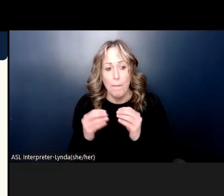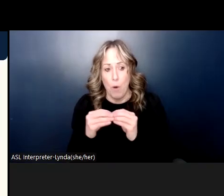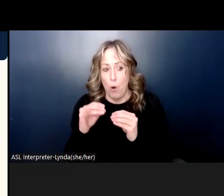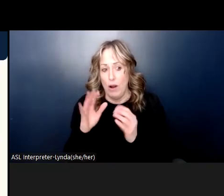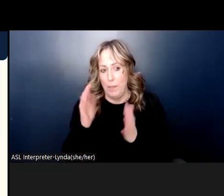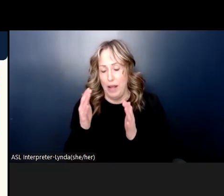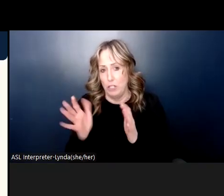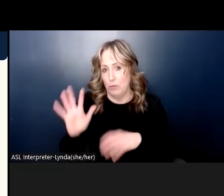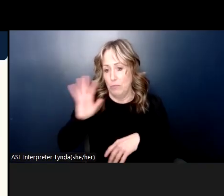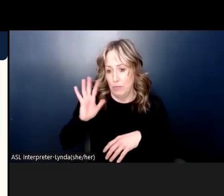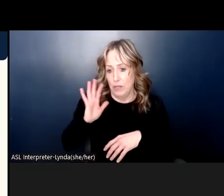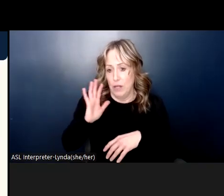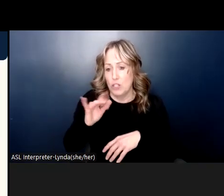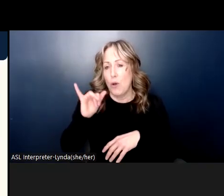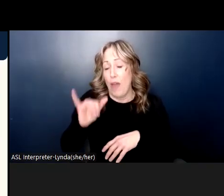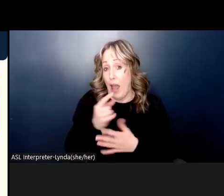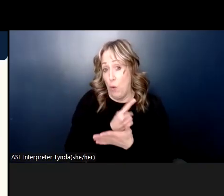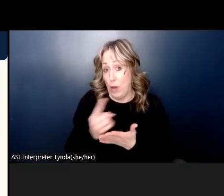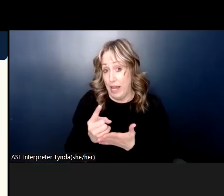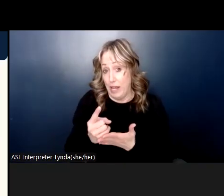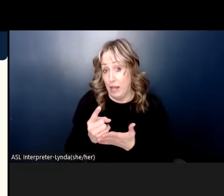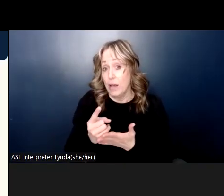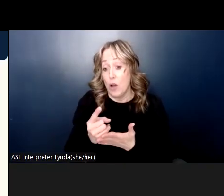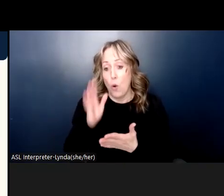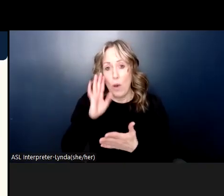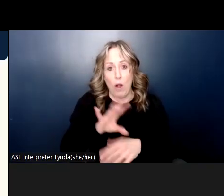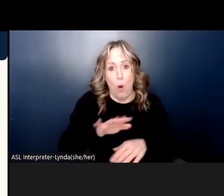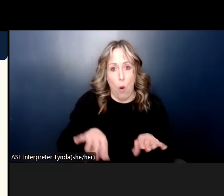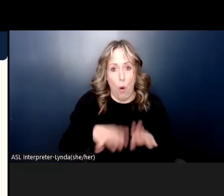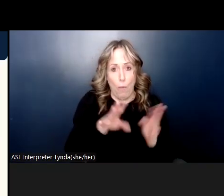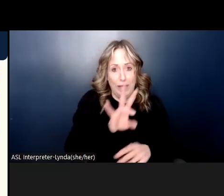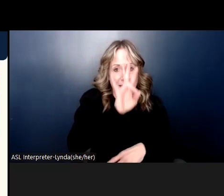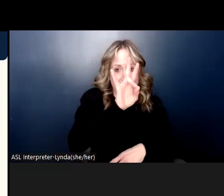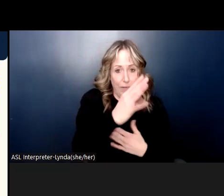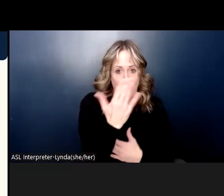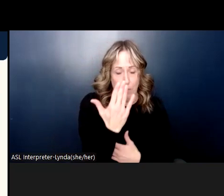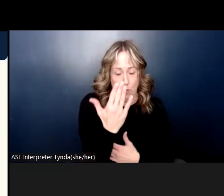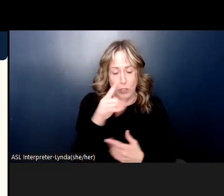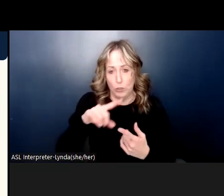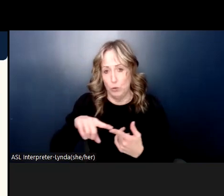for the week of Go Live. We will be open at 7 a.m. to 7 p.m..